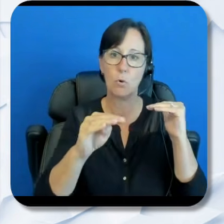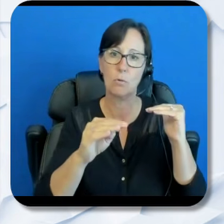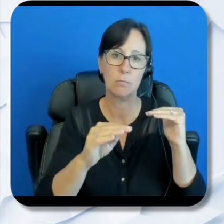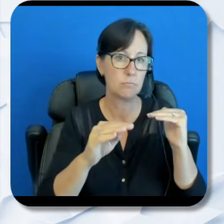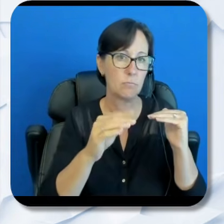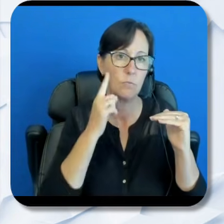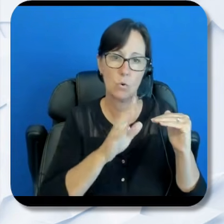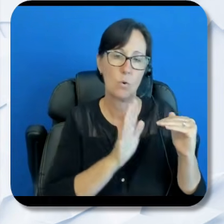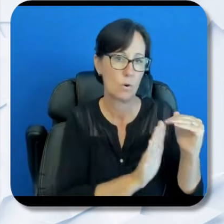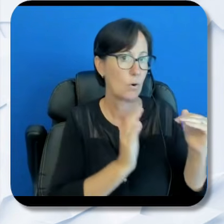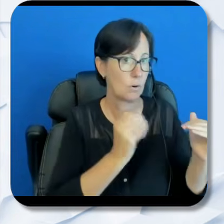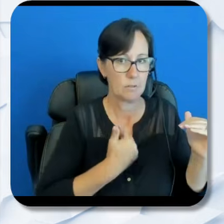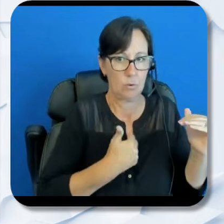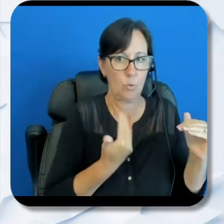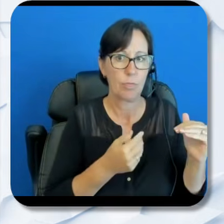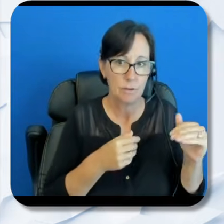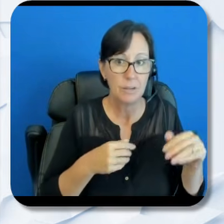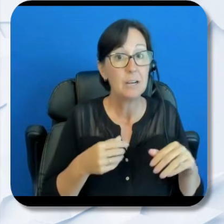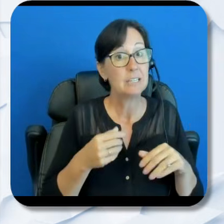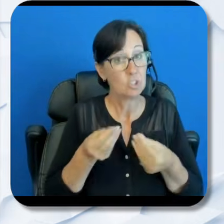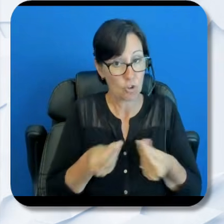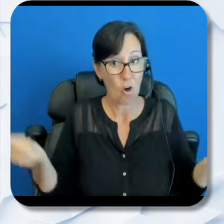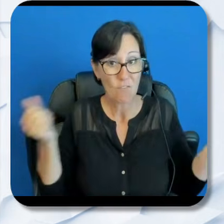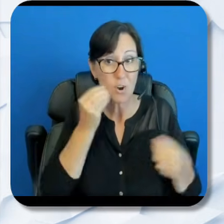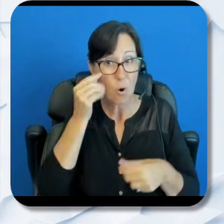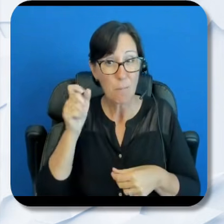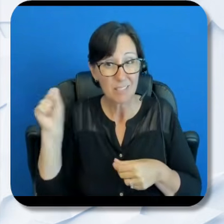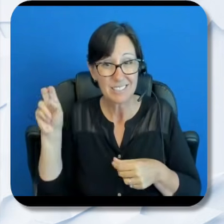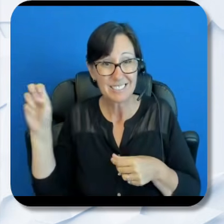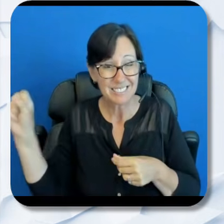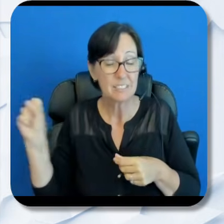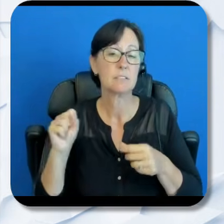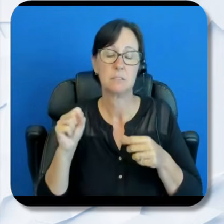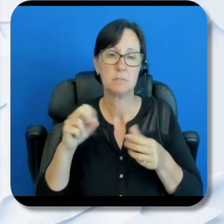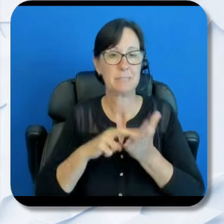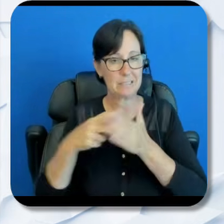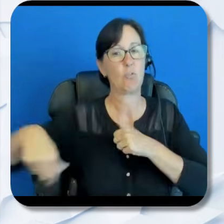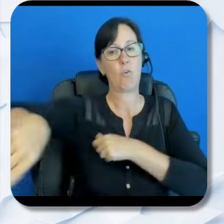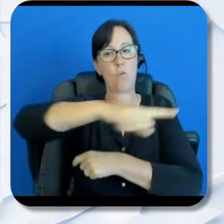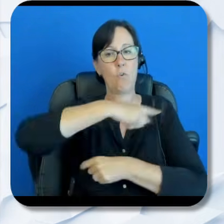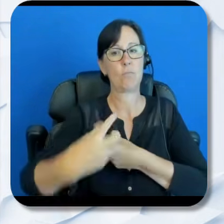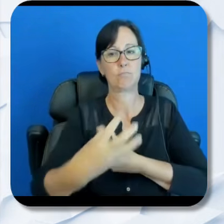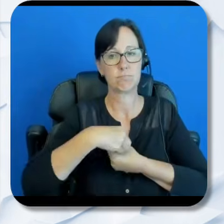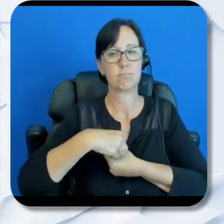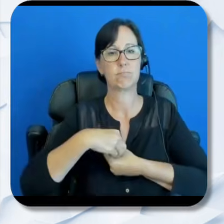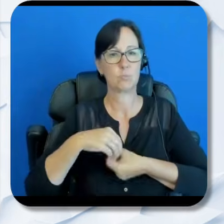Solving youth homelessness requires all of us working together. Government can't do it alone.